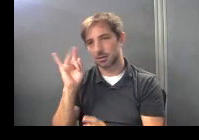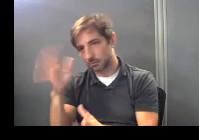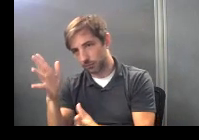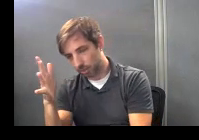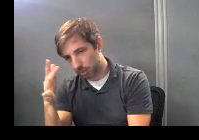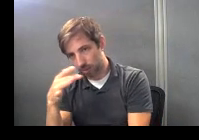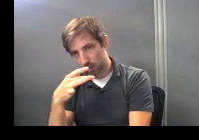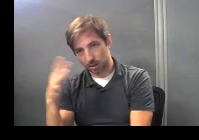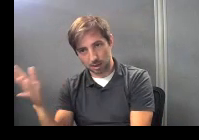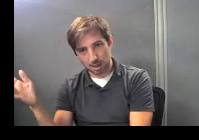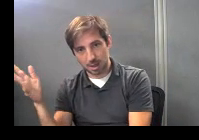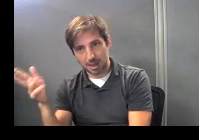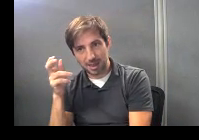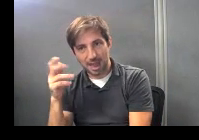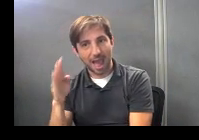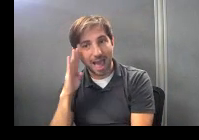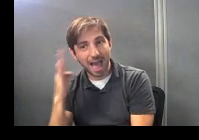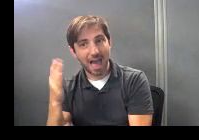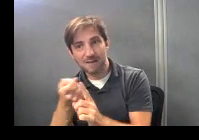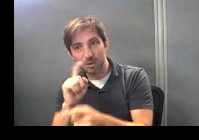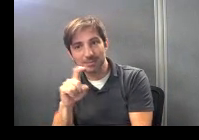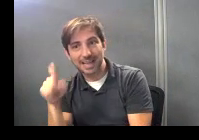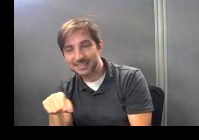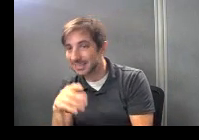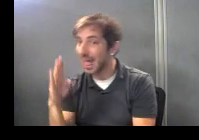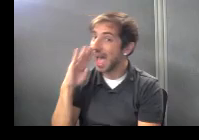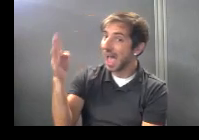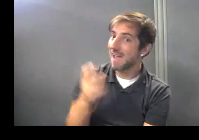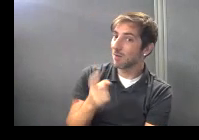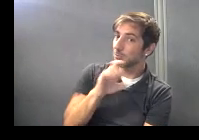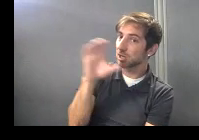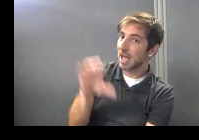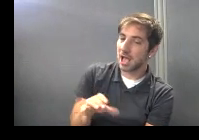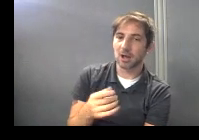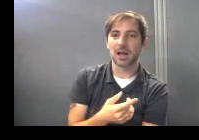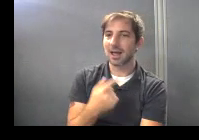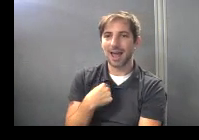HI FROM TEXAS. HI FROM CHICAGO, INSTEAD OF HEARING THE PERSON